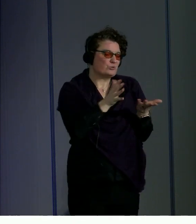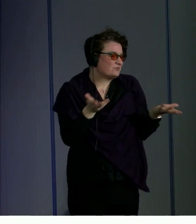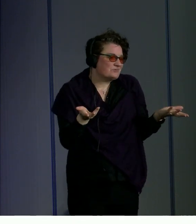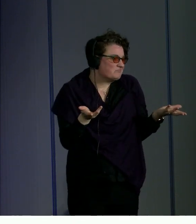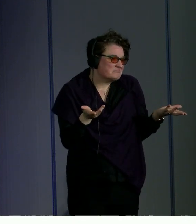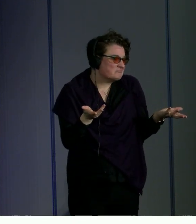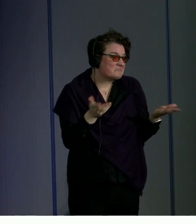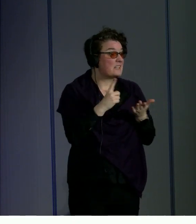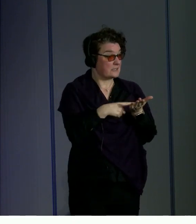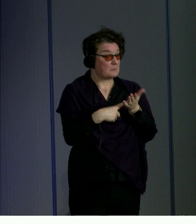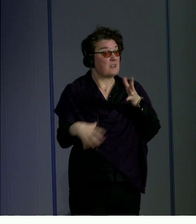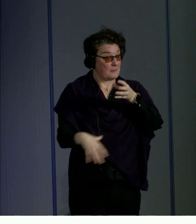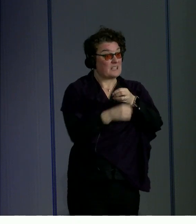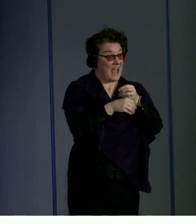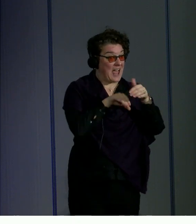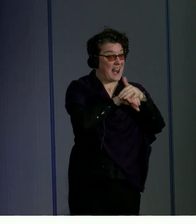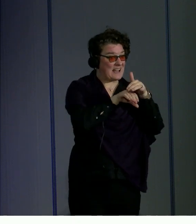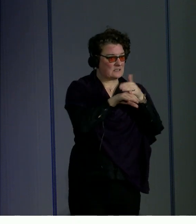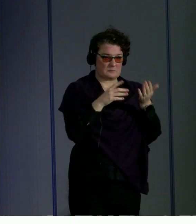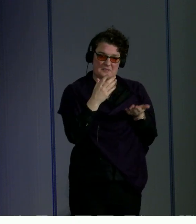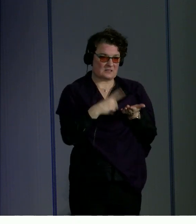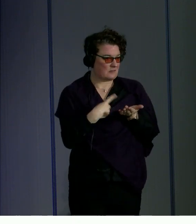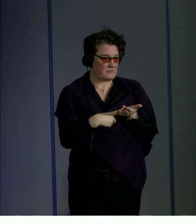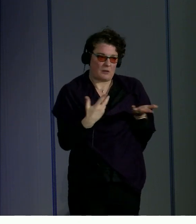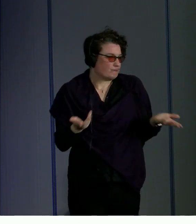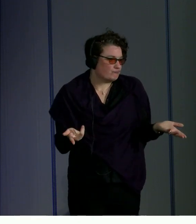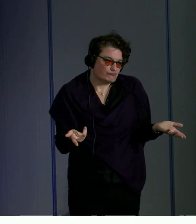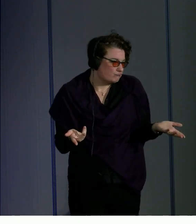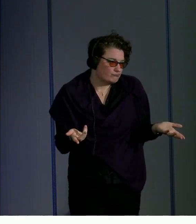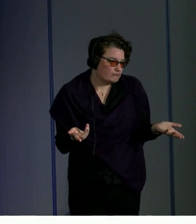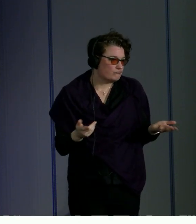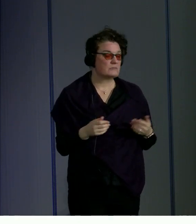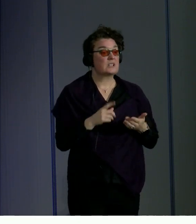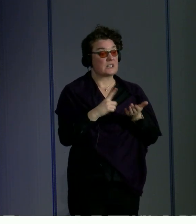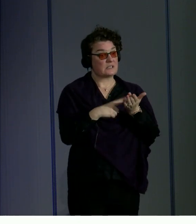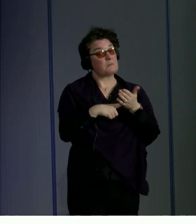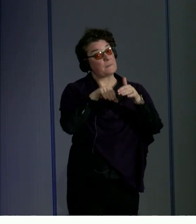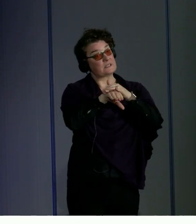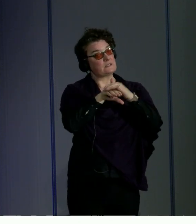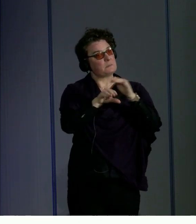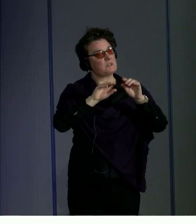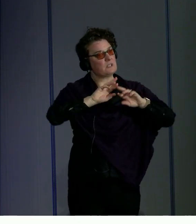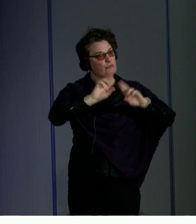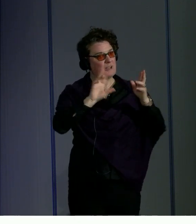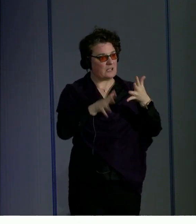we're adding it to the end and others are integrating accessibility into DEI itself.